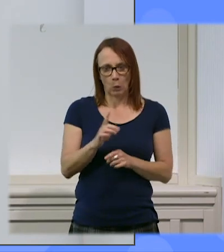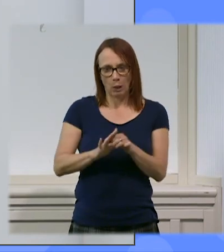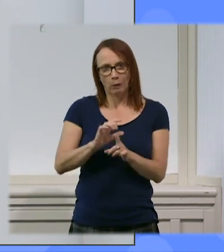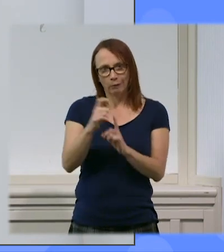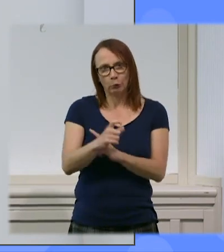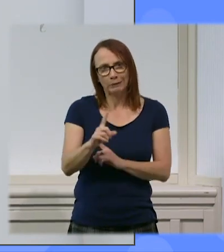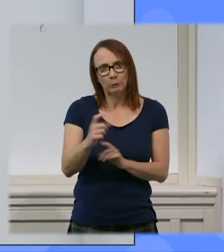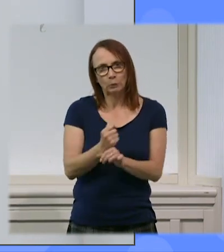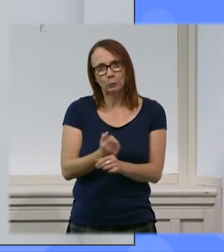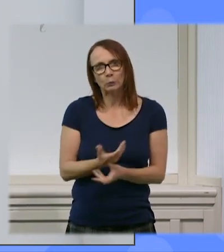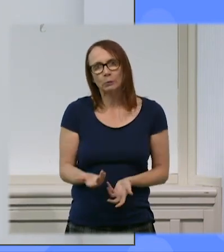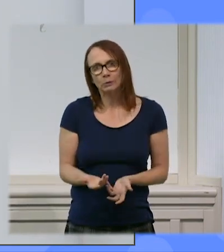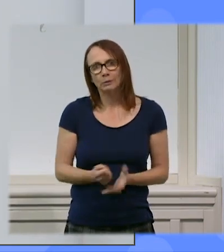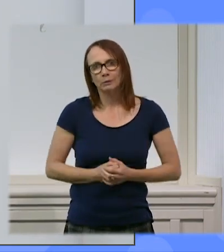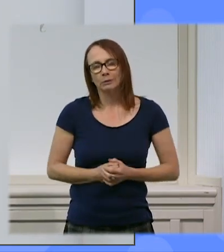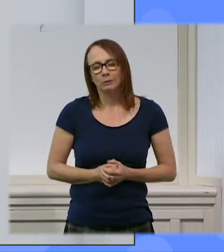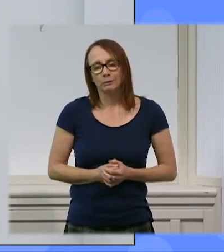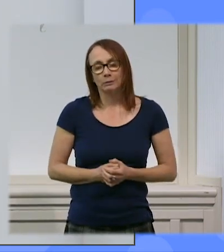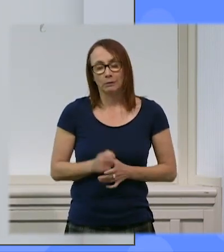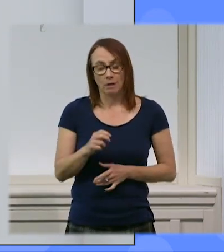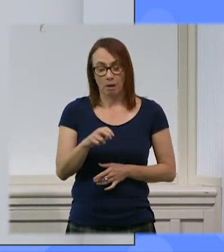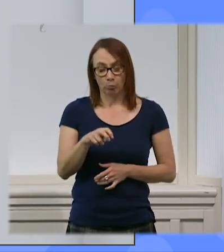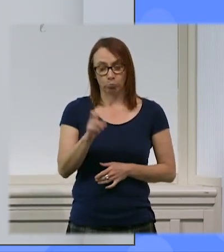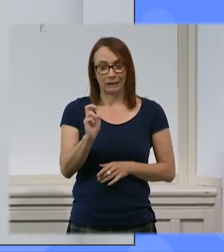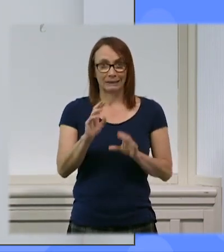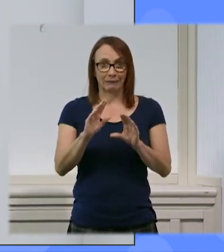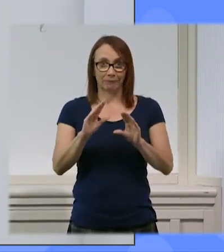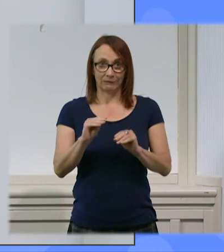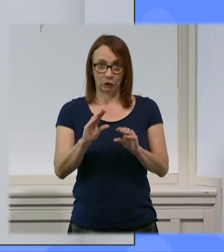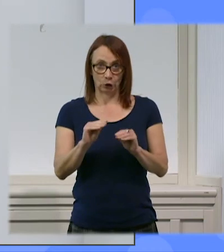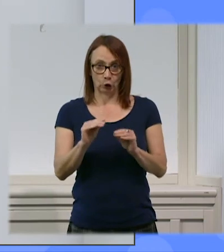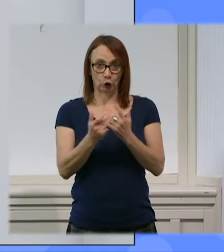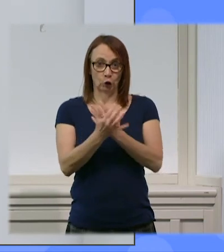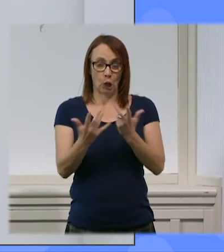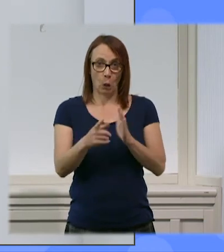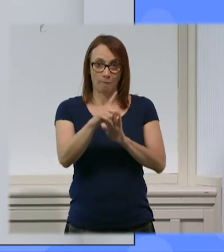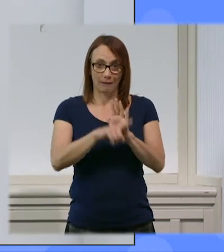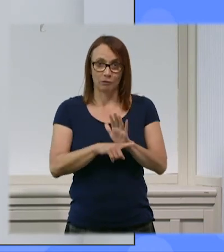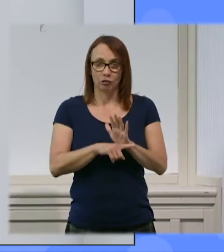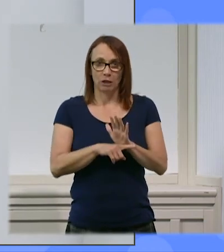so after brexit a lot of our legislation which things like efficiency of homes